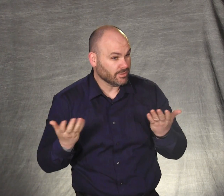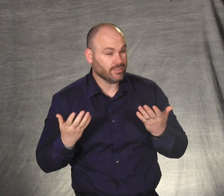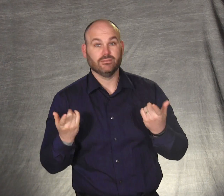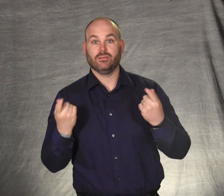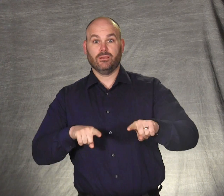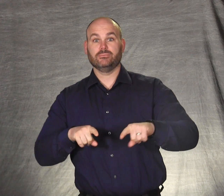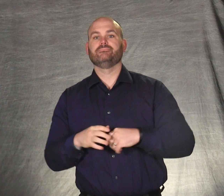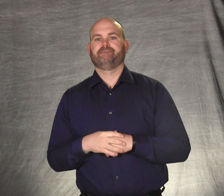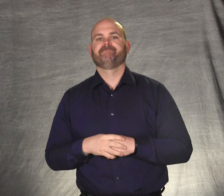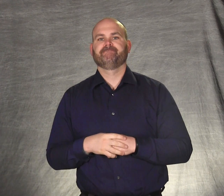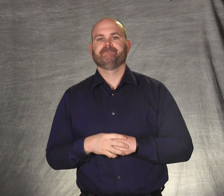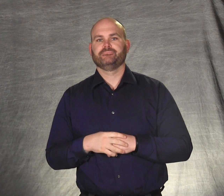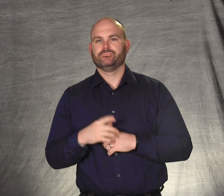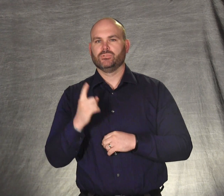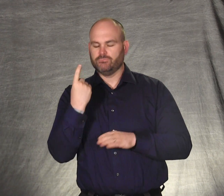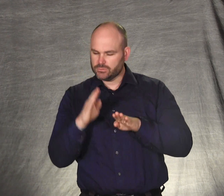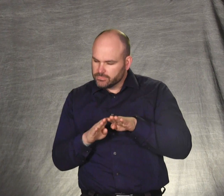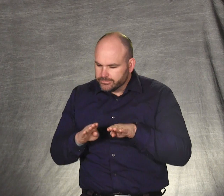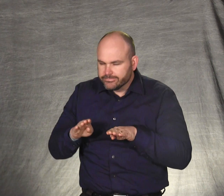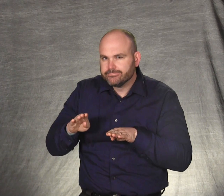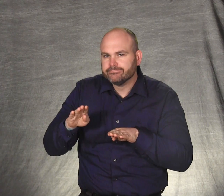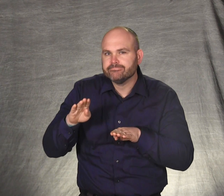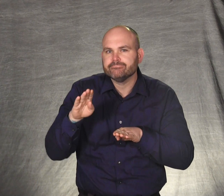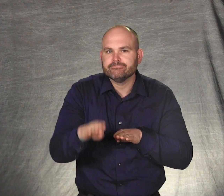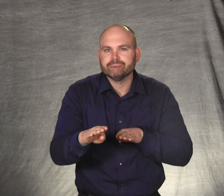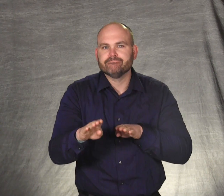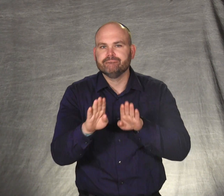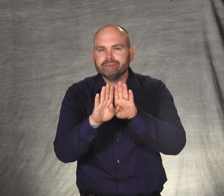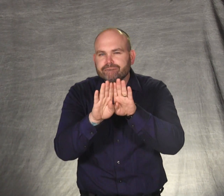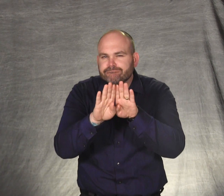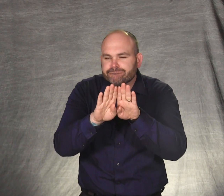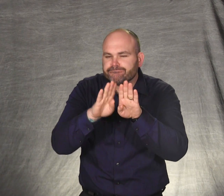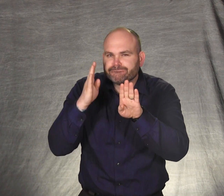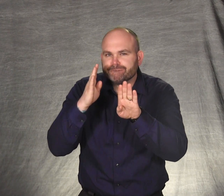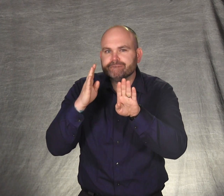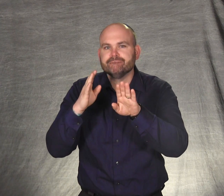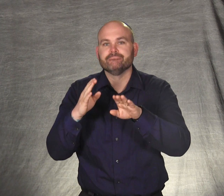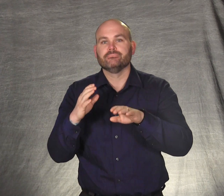What’s next? We see this bill as a first step